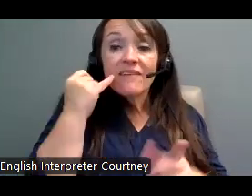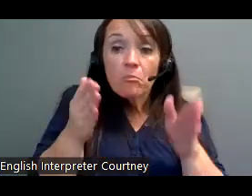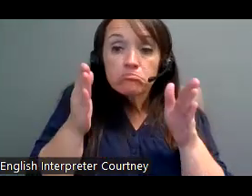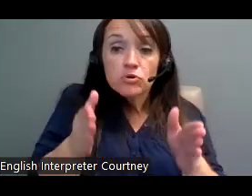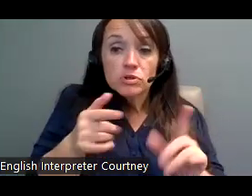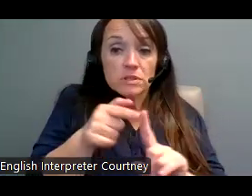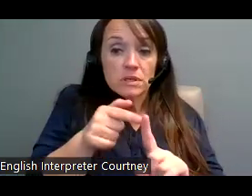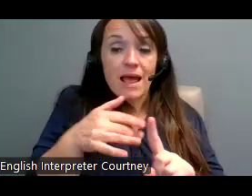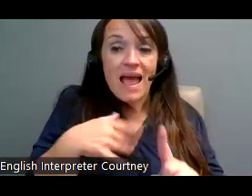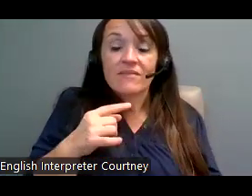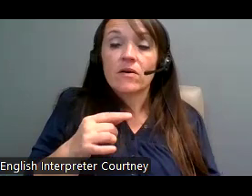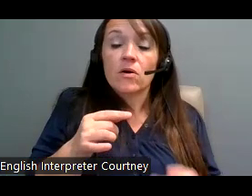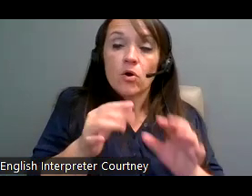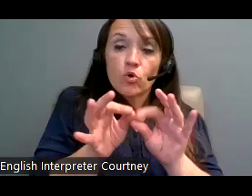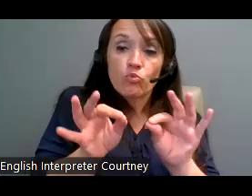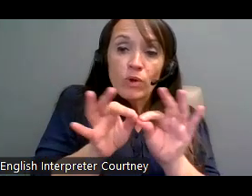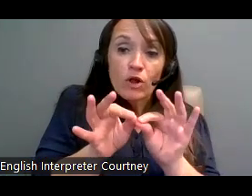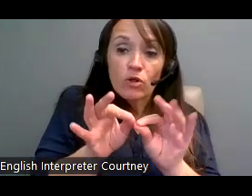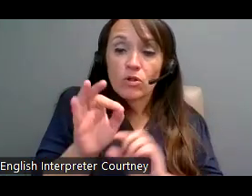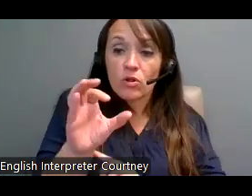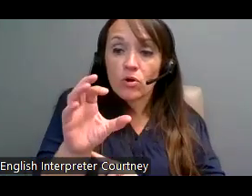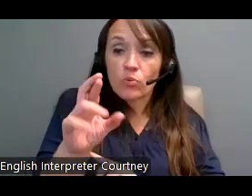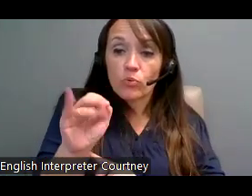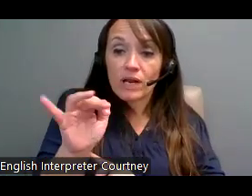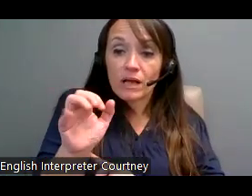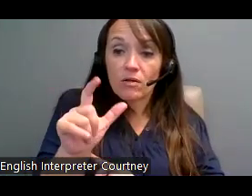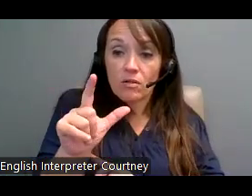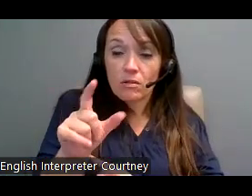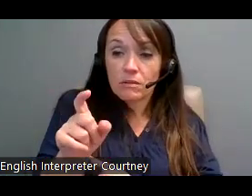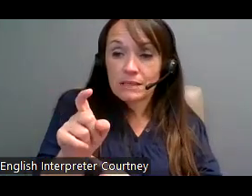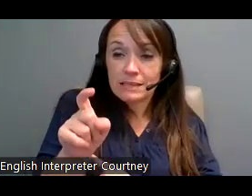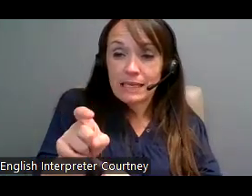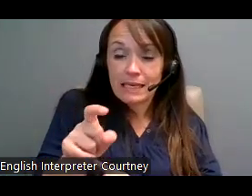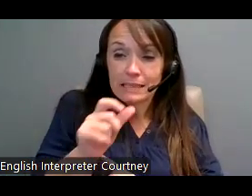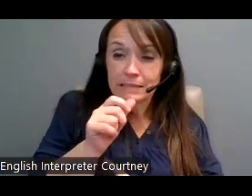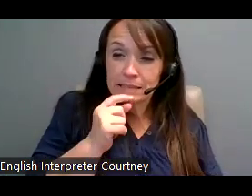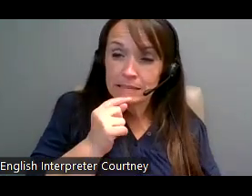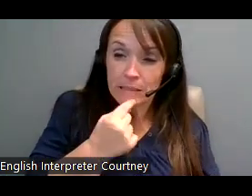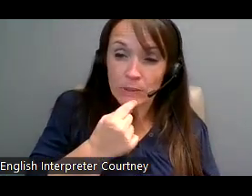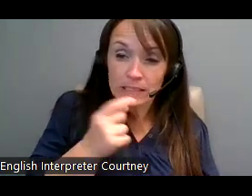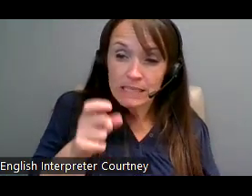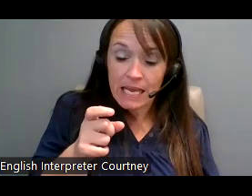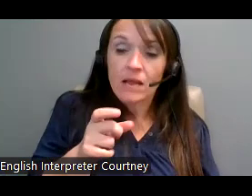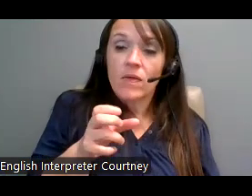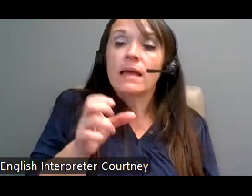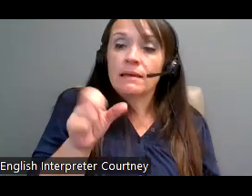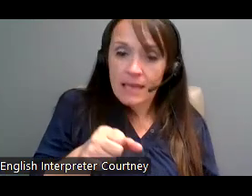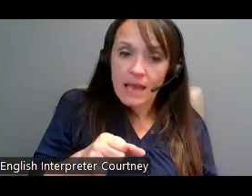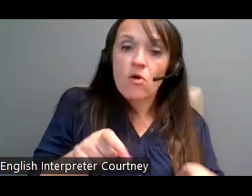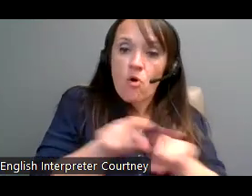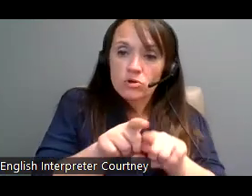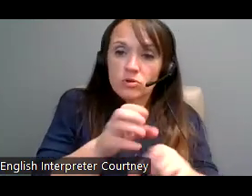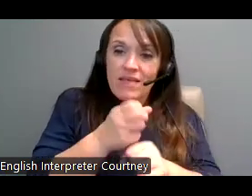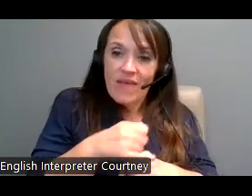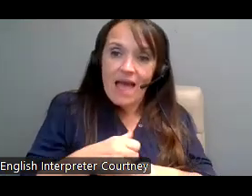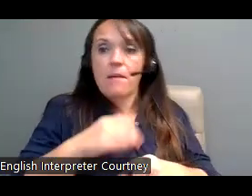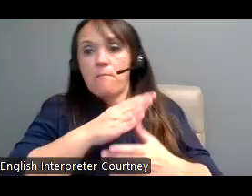that client would be eligible for the residential component of the ID/RD waiver. CSW waiver does